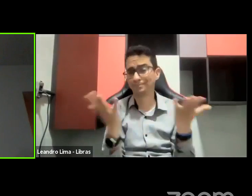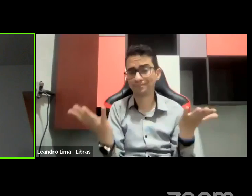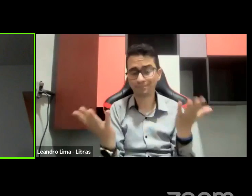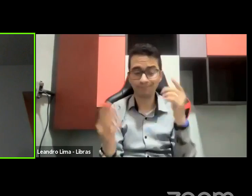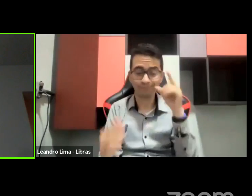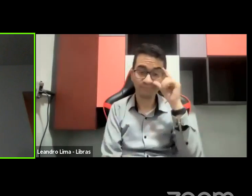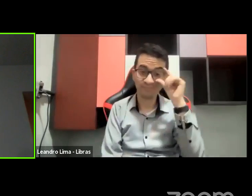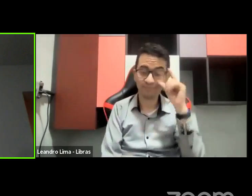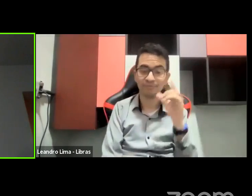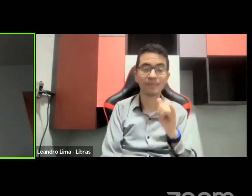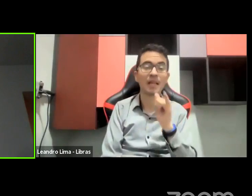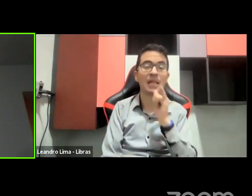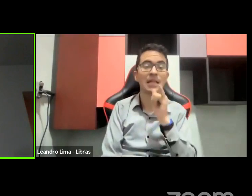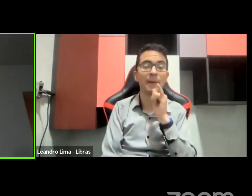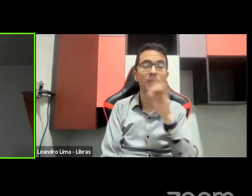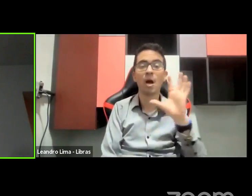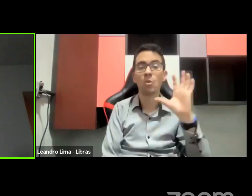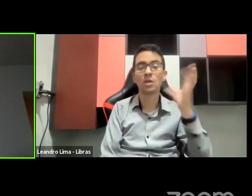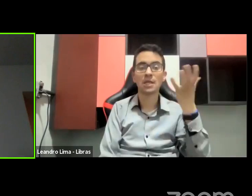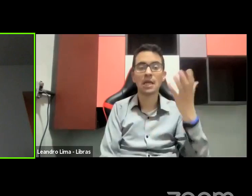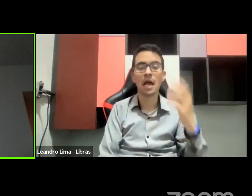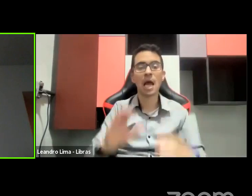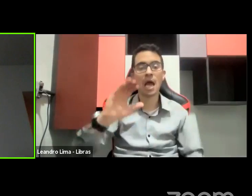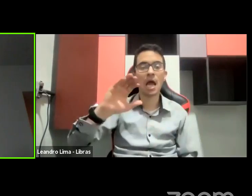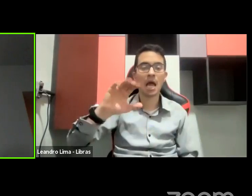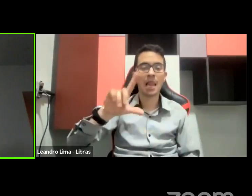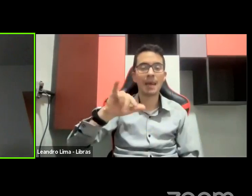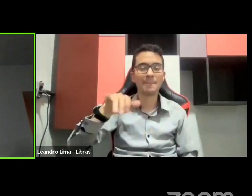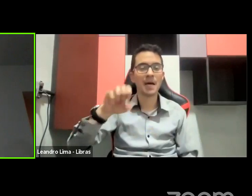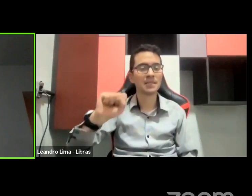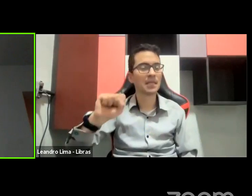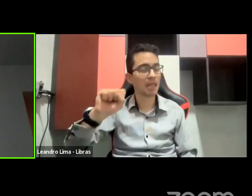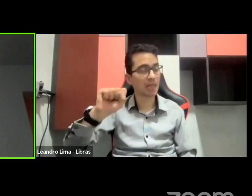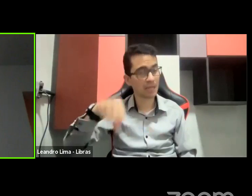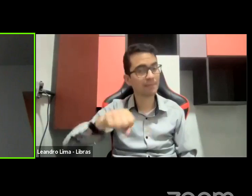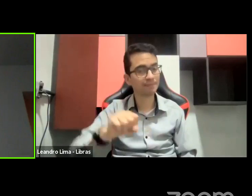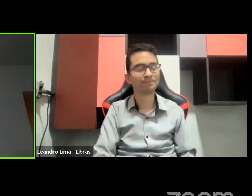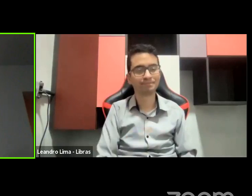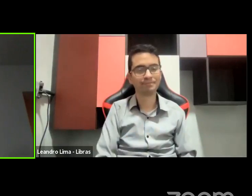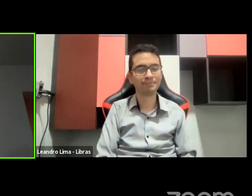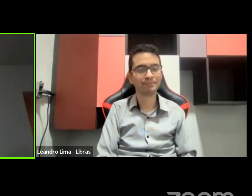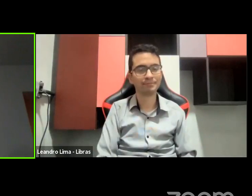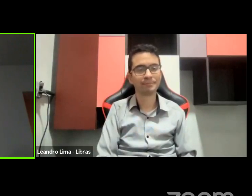Such climate change Such climate change.